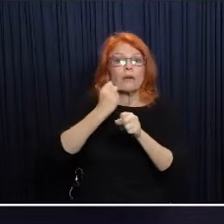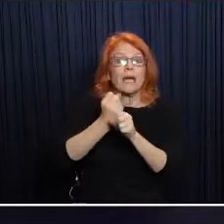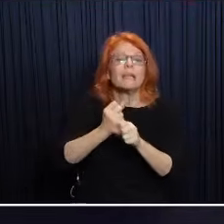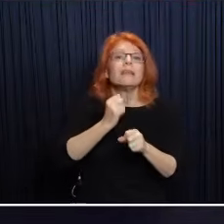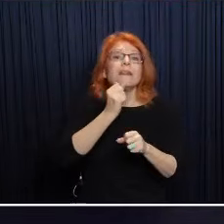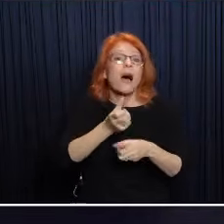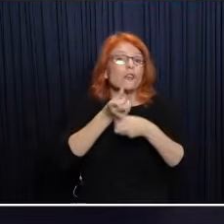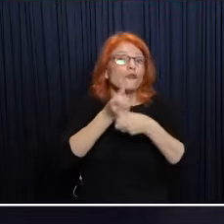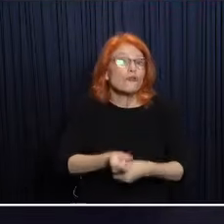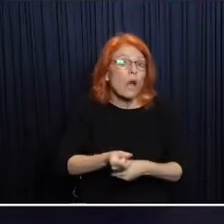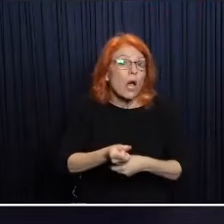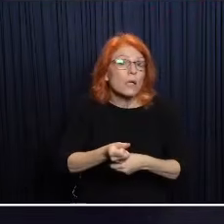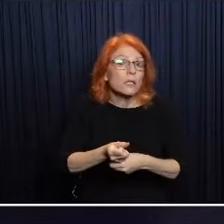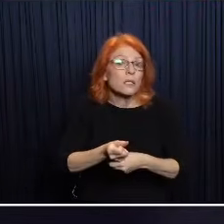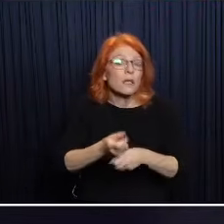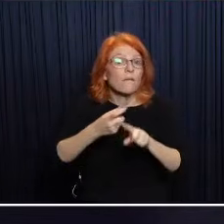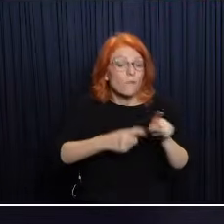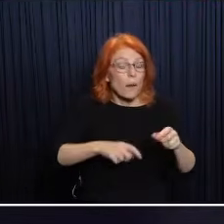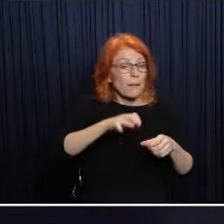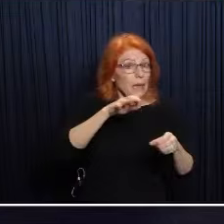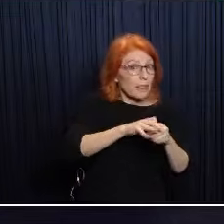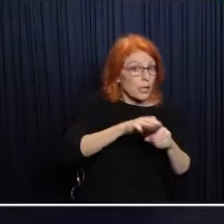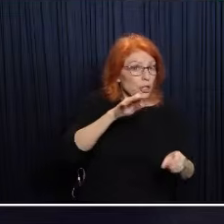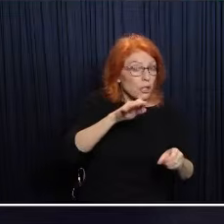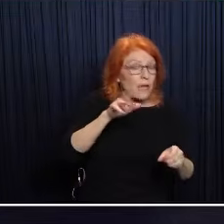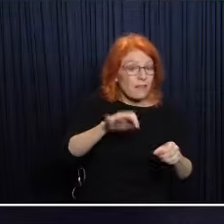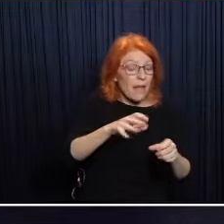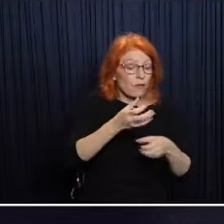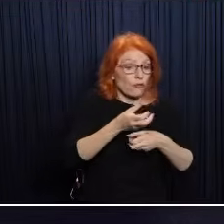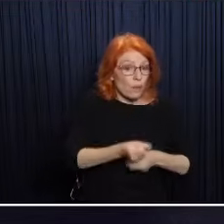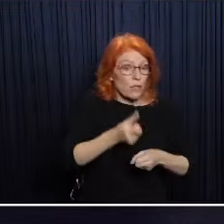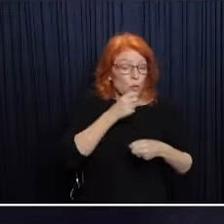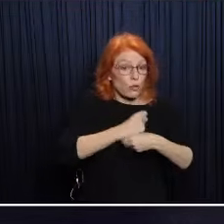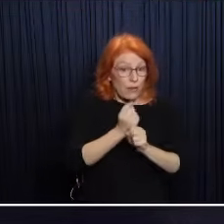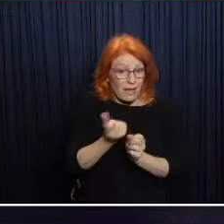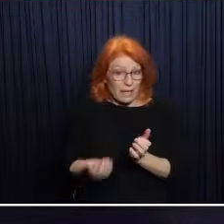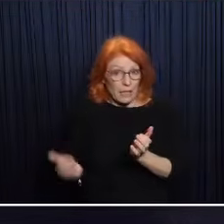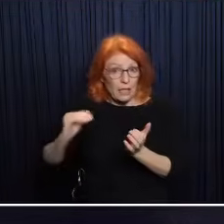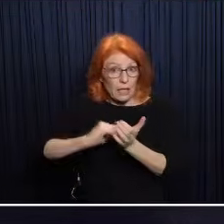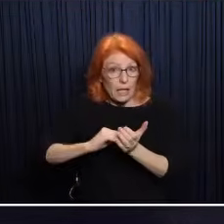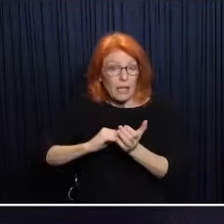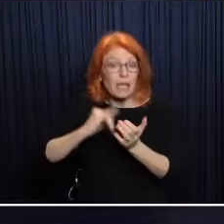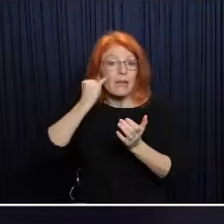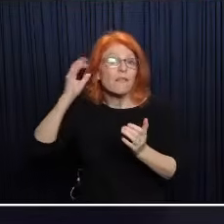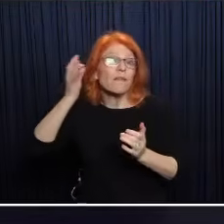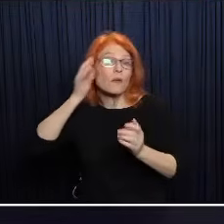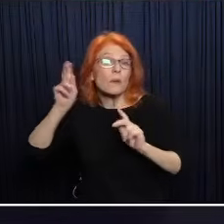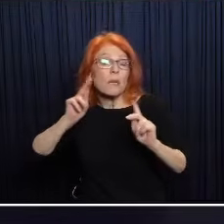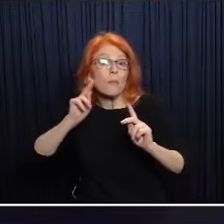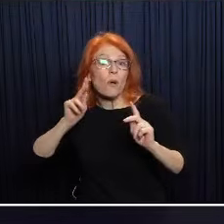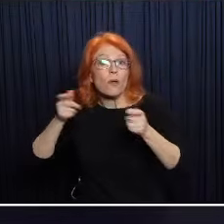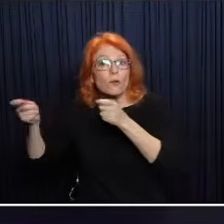BECAUSE OF A CREATED MISTRUST